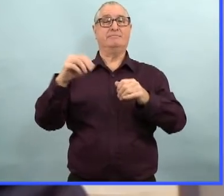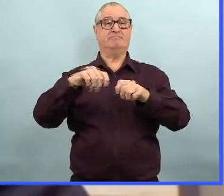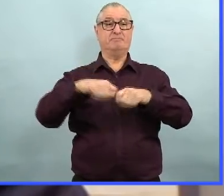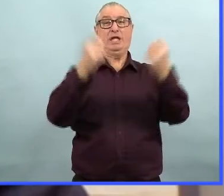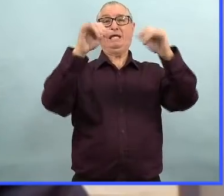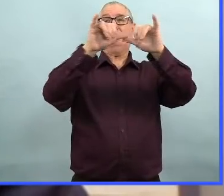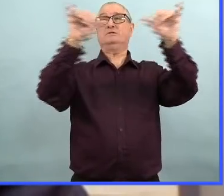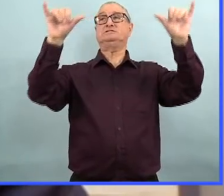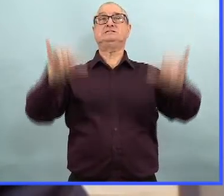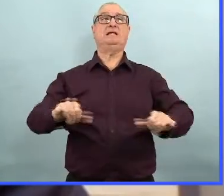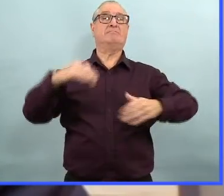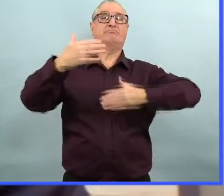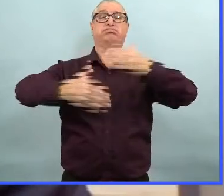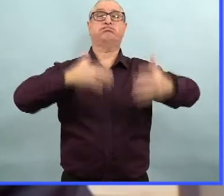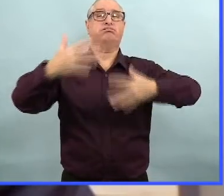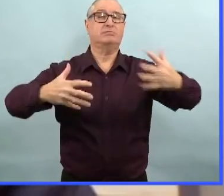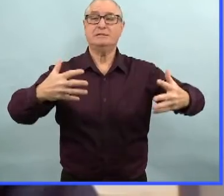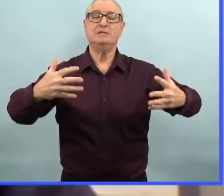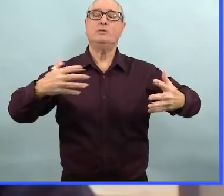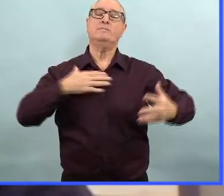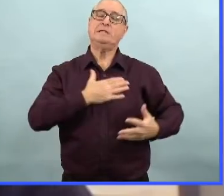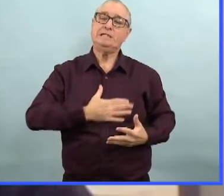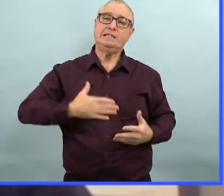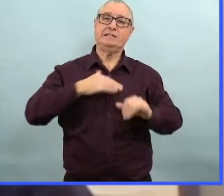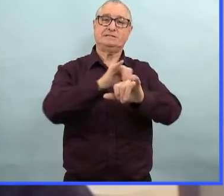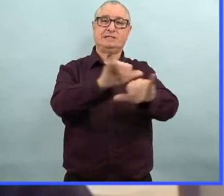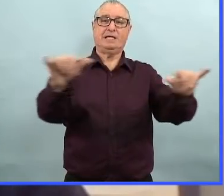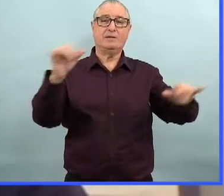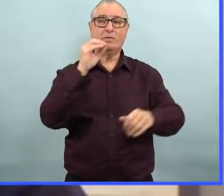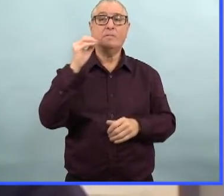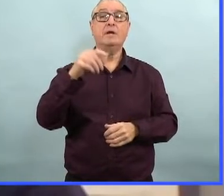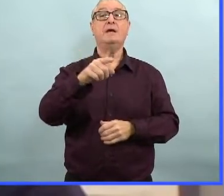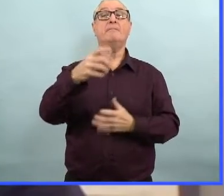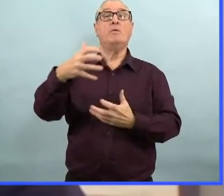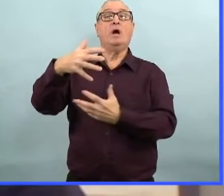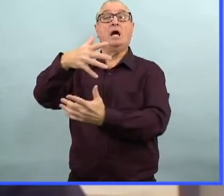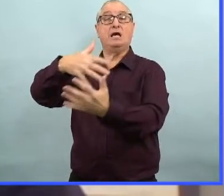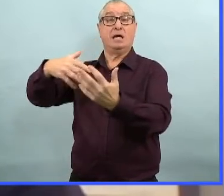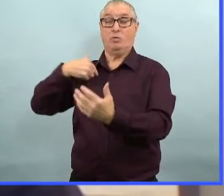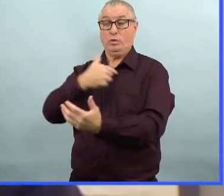reducing those close contacts for sure staying home when you're ill so again